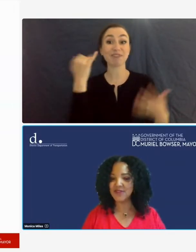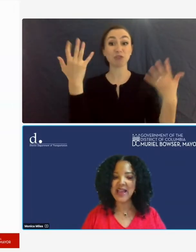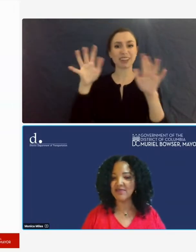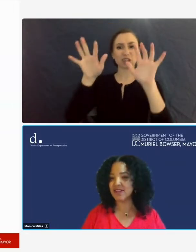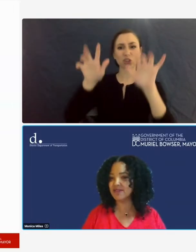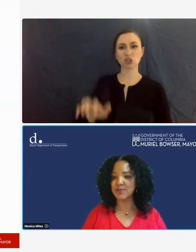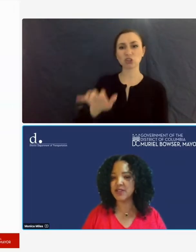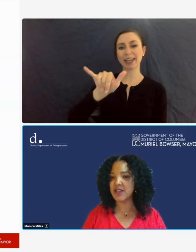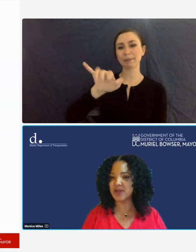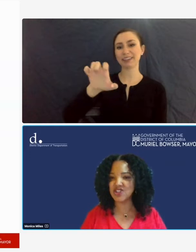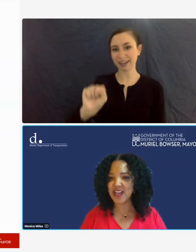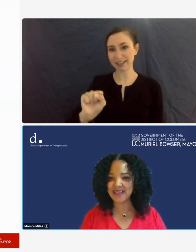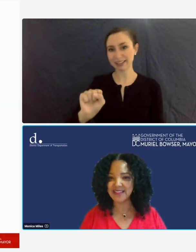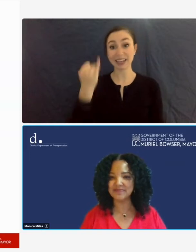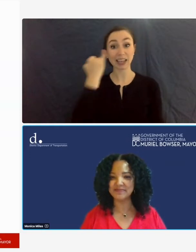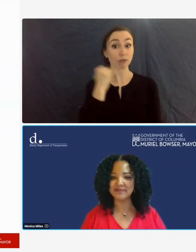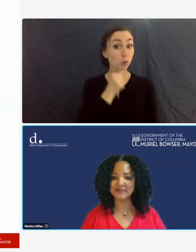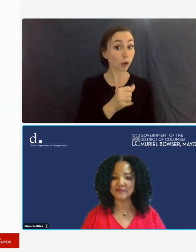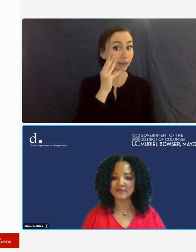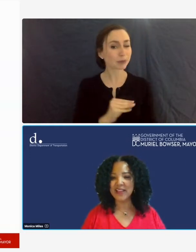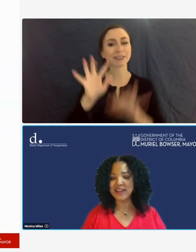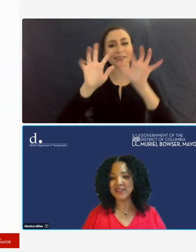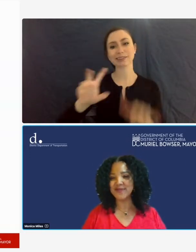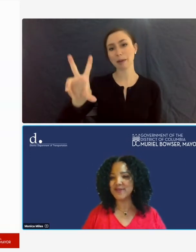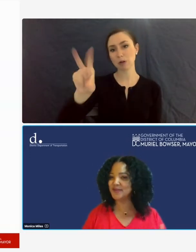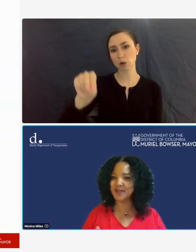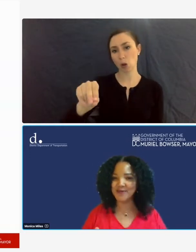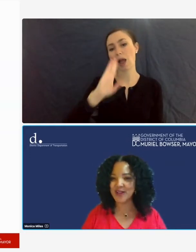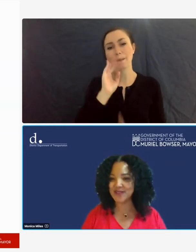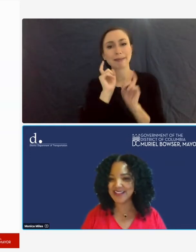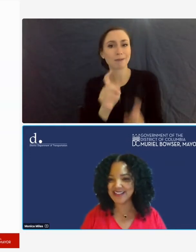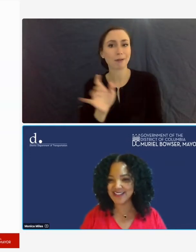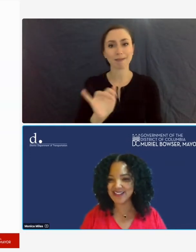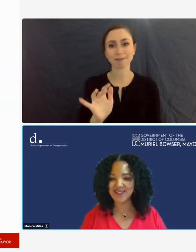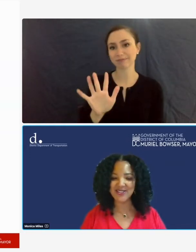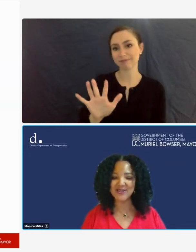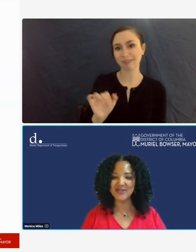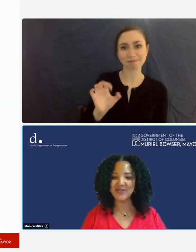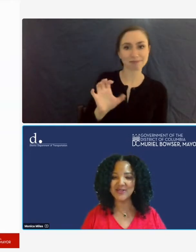haven't just put no in the chat and i'll give you you know five seconds or so to to answer